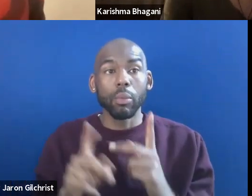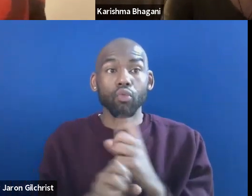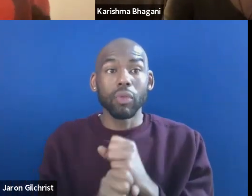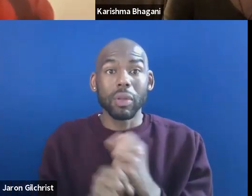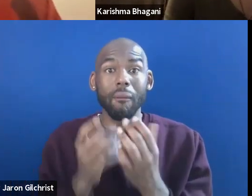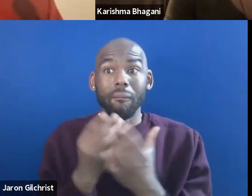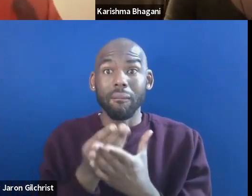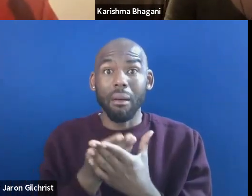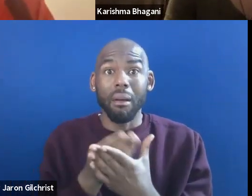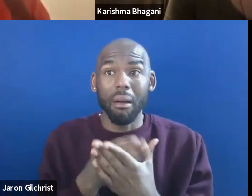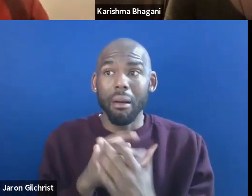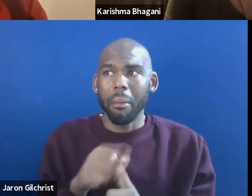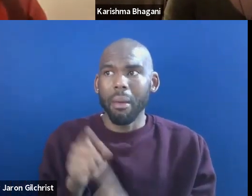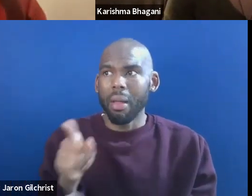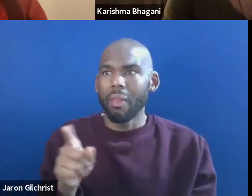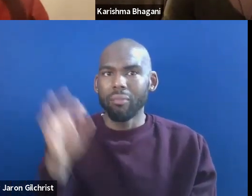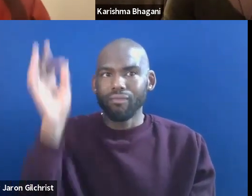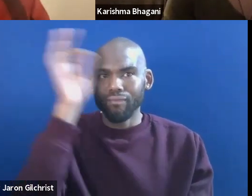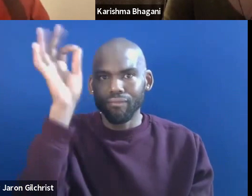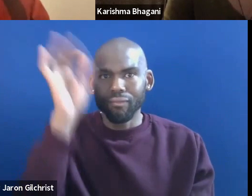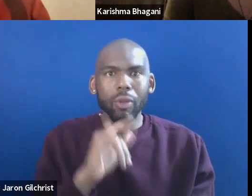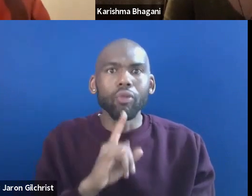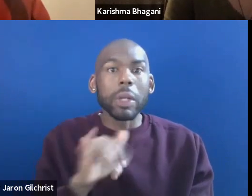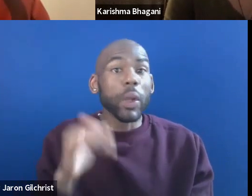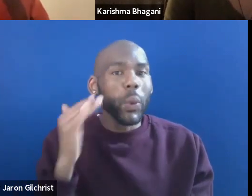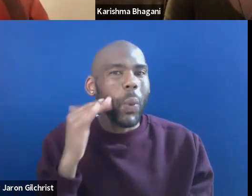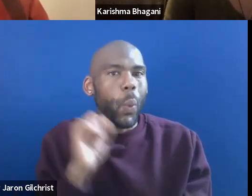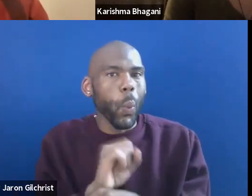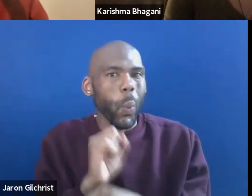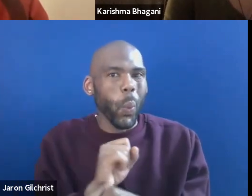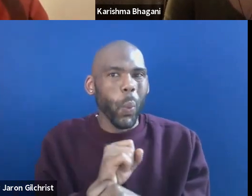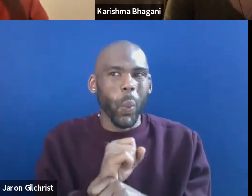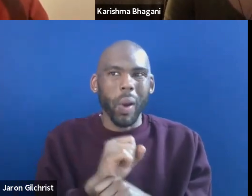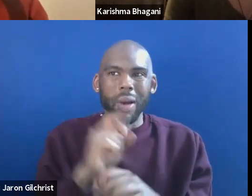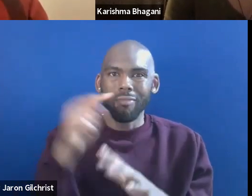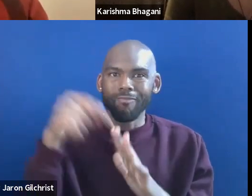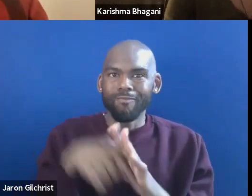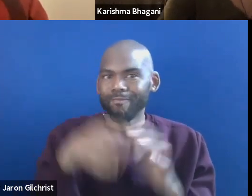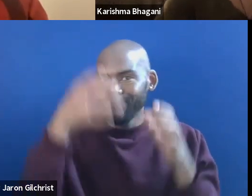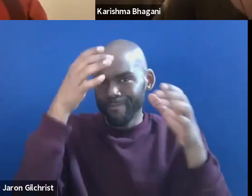necessarily know the work that it entails. So with that production I wish that we had,